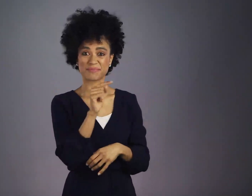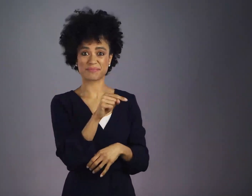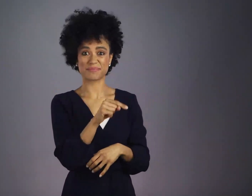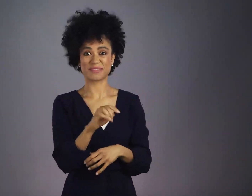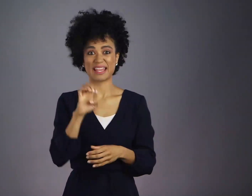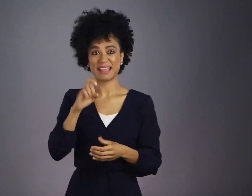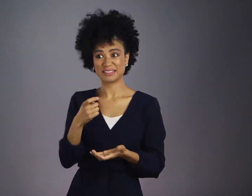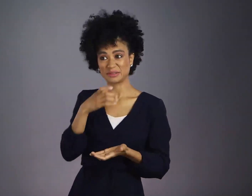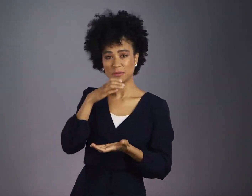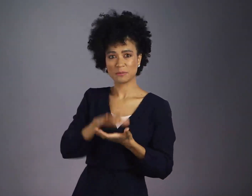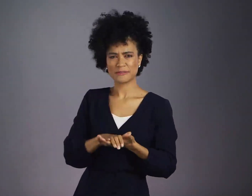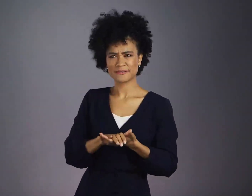She was furious.